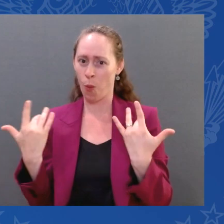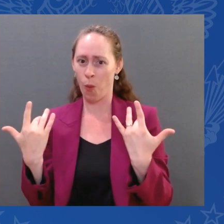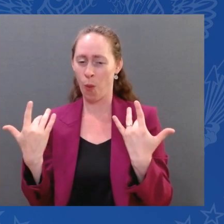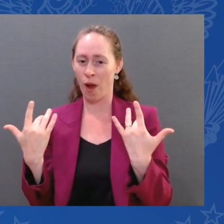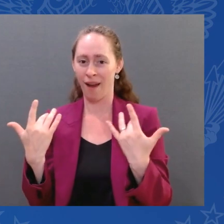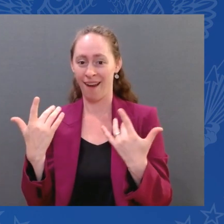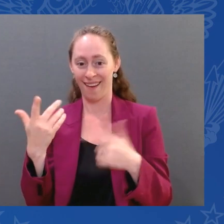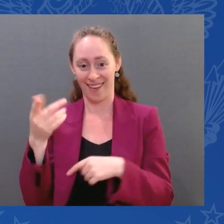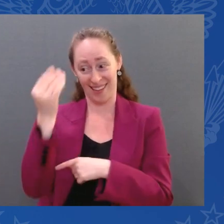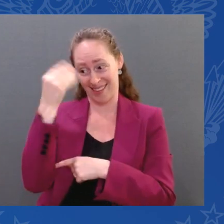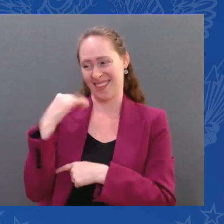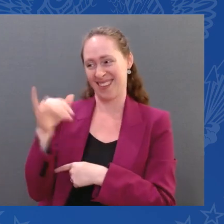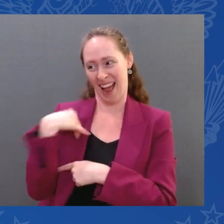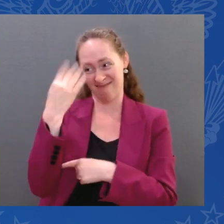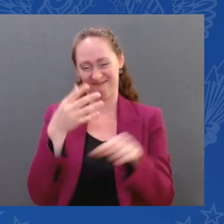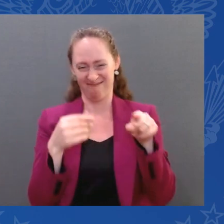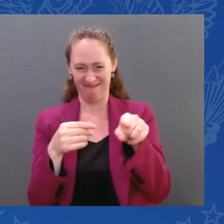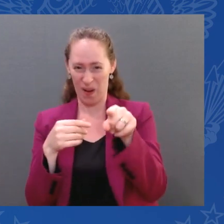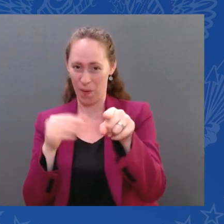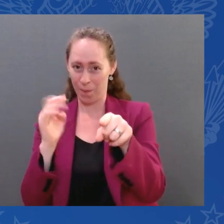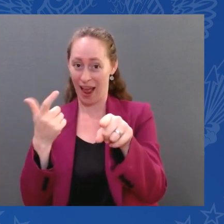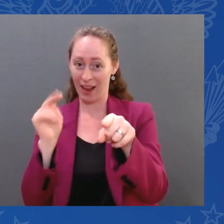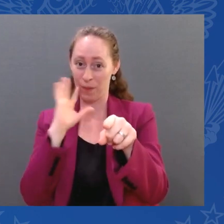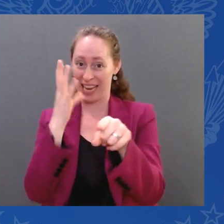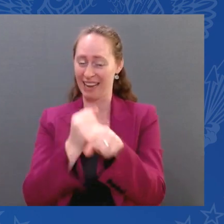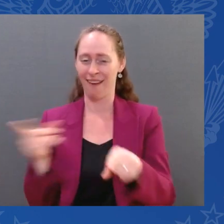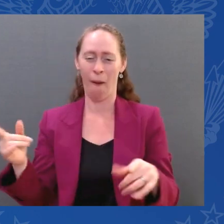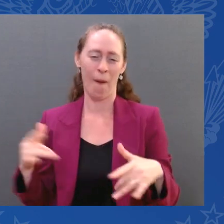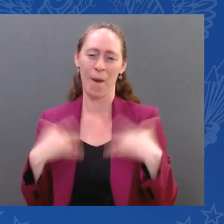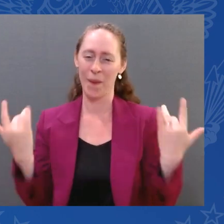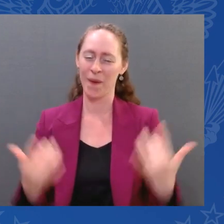and I said -- we said hi to you and she said, I was busy.